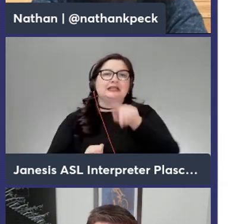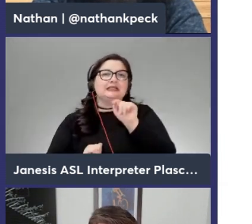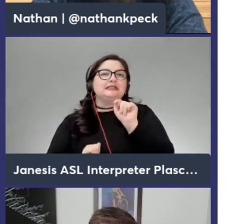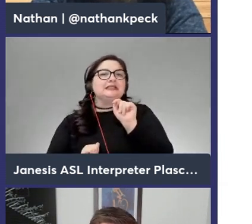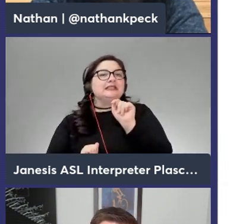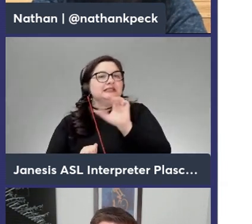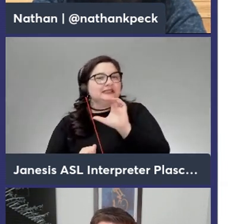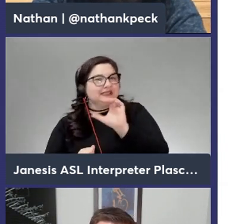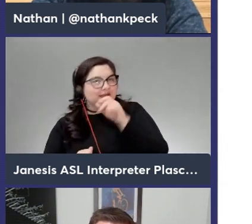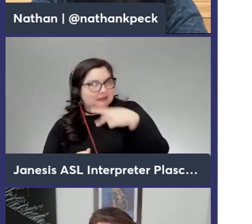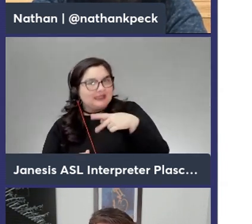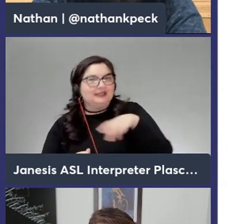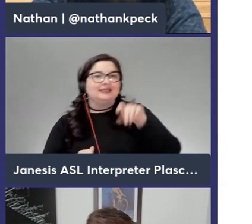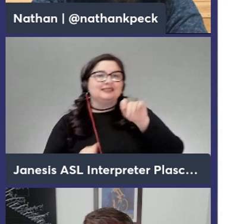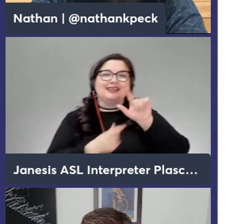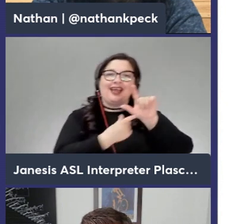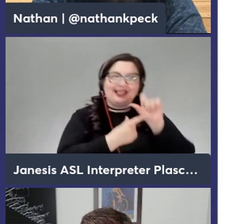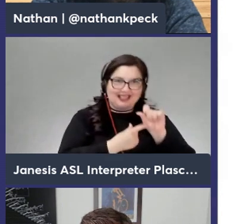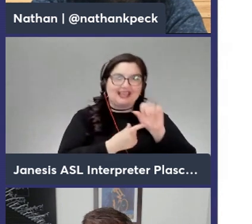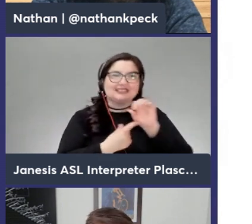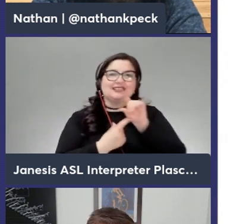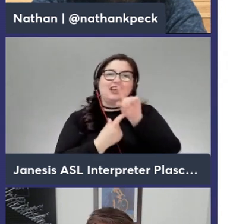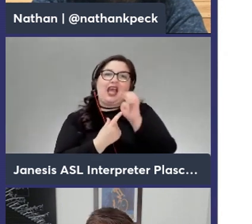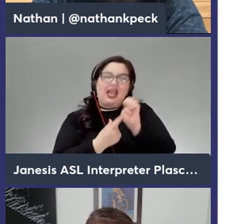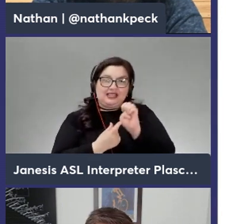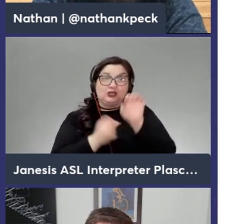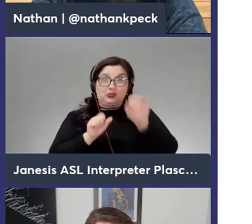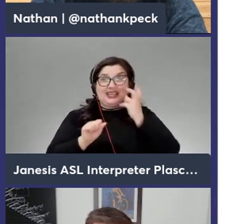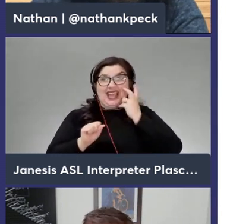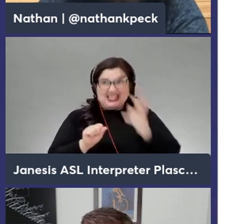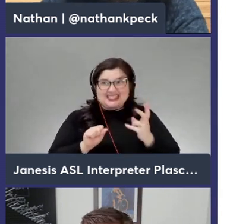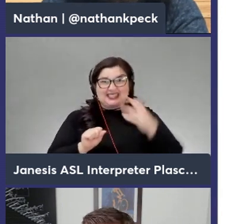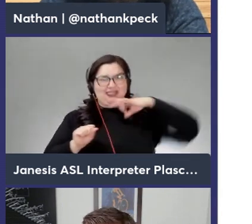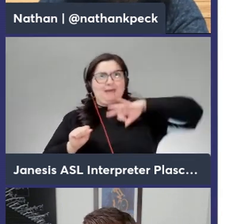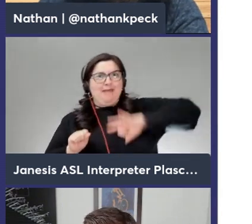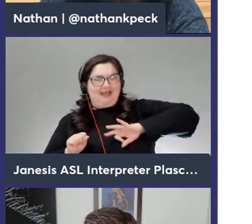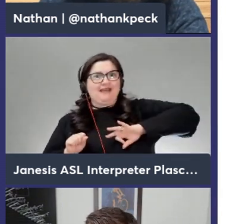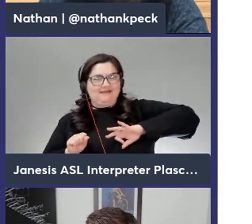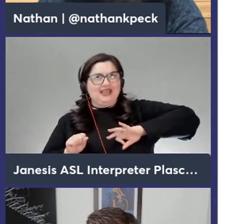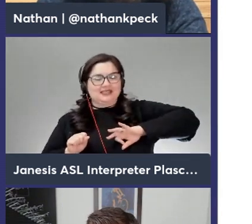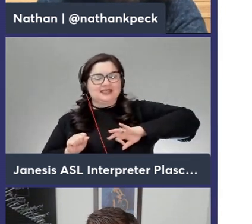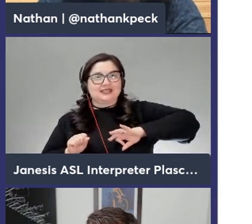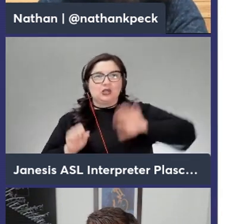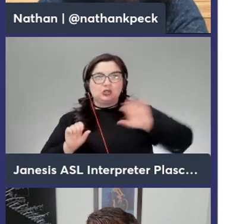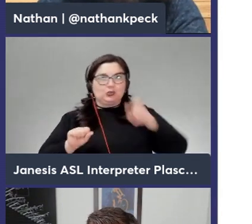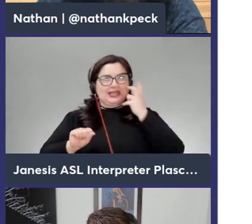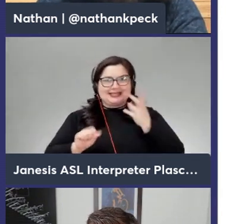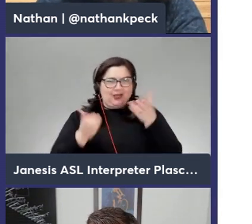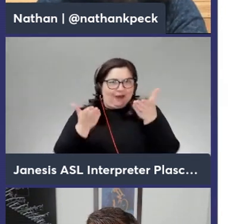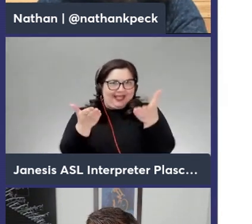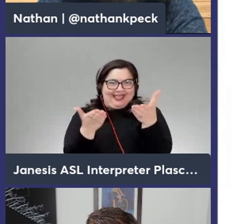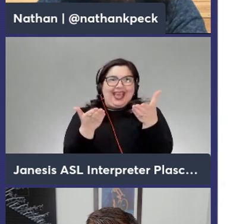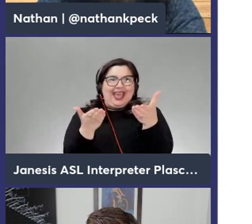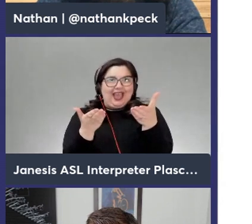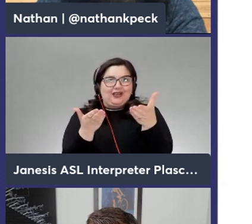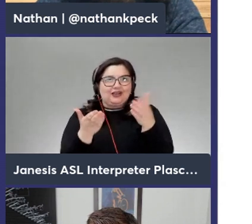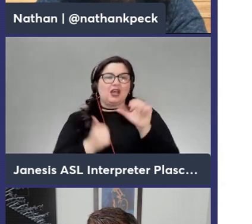and we can actually see the benefits that we get from TCP and TLS termination at the edge. We can see it right here in our Chrome dev tools,